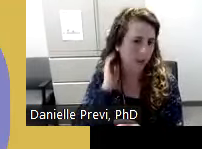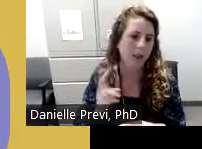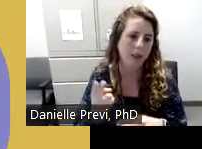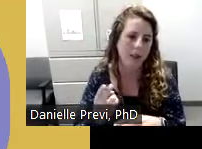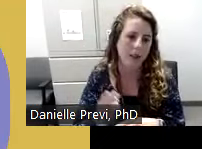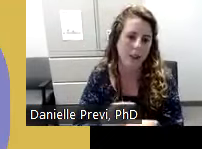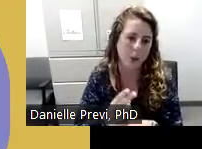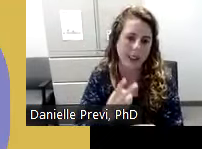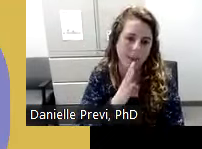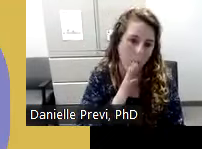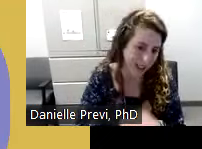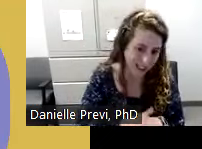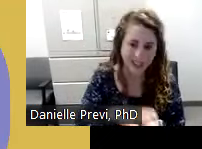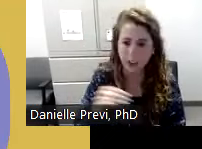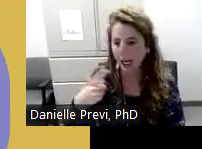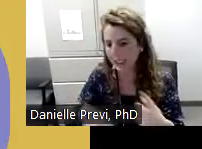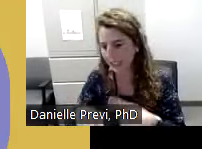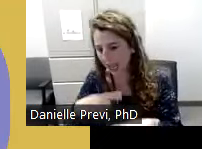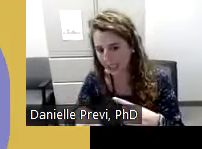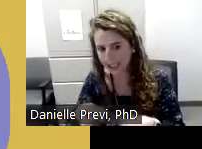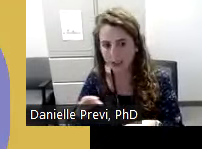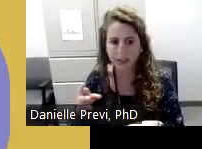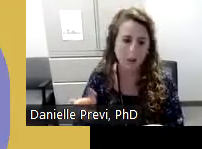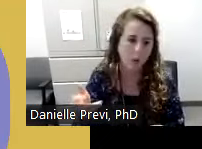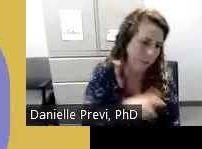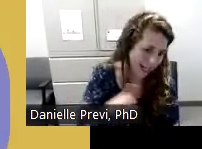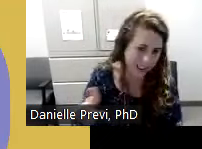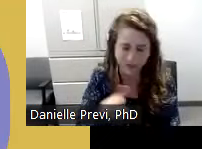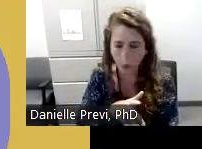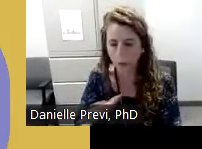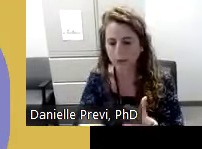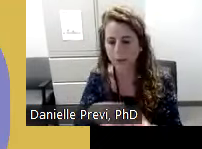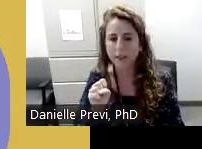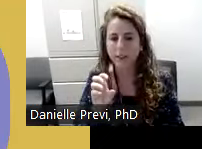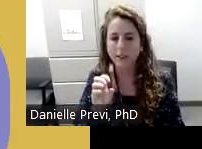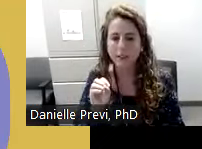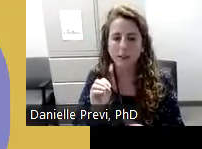an educational approach. I's using spoken English and signing back and forth.